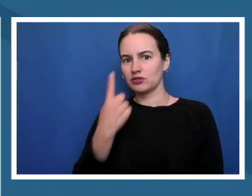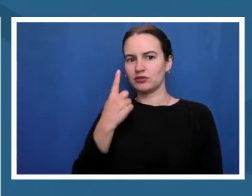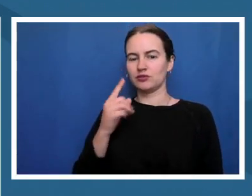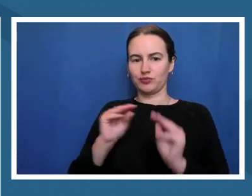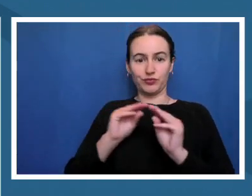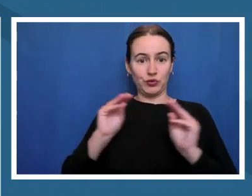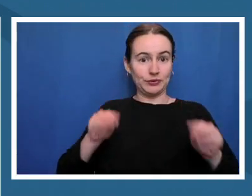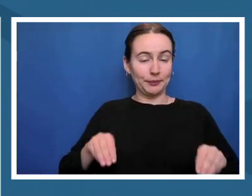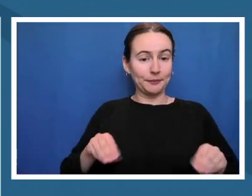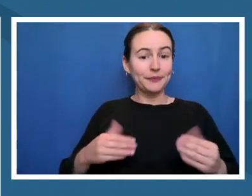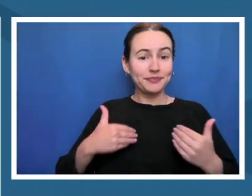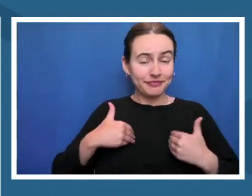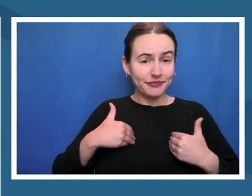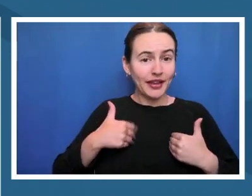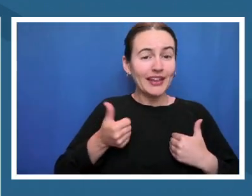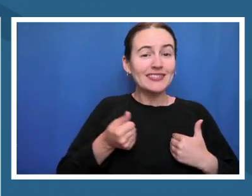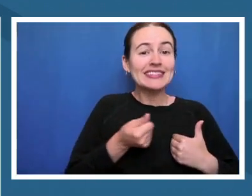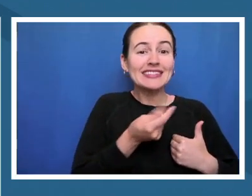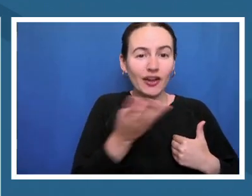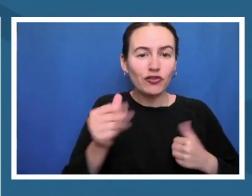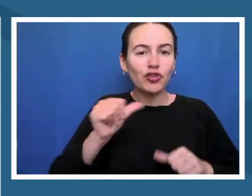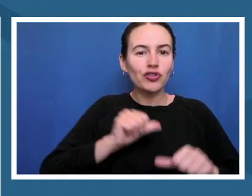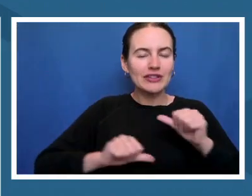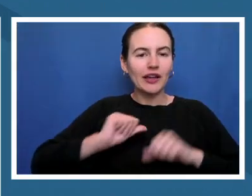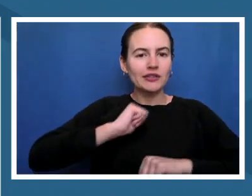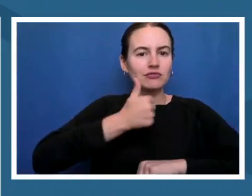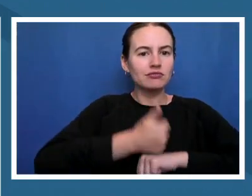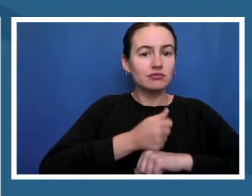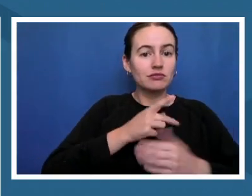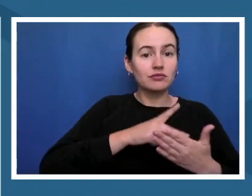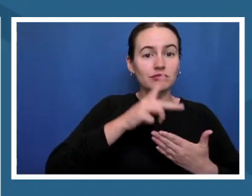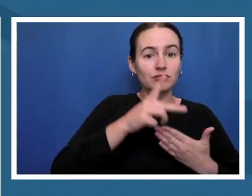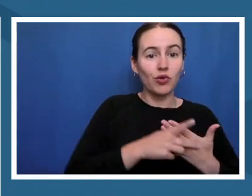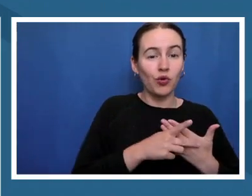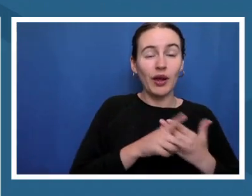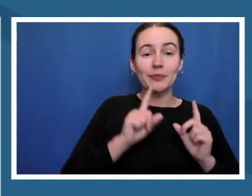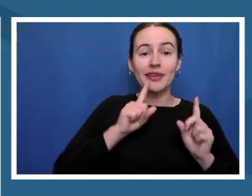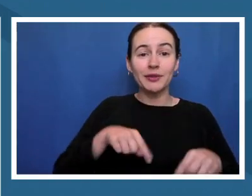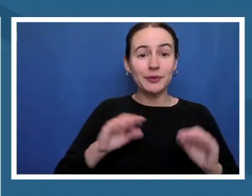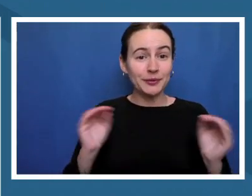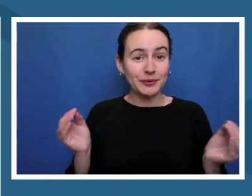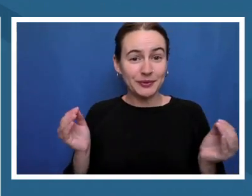several science-based school programs where there's not an answer and the